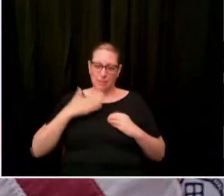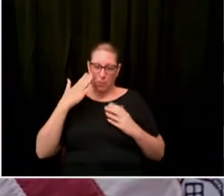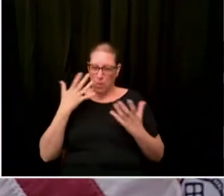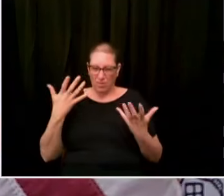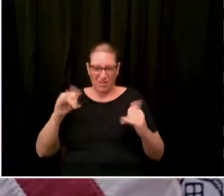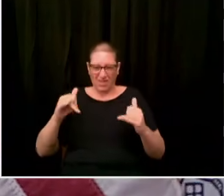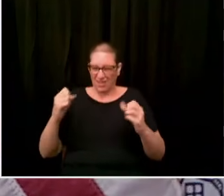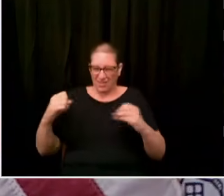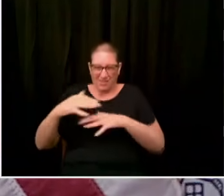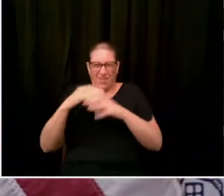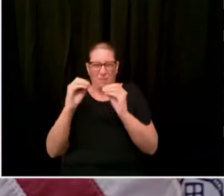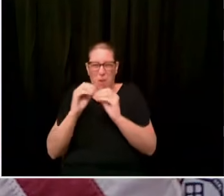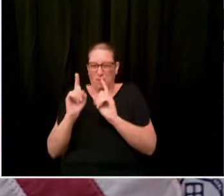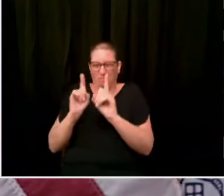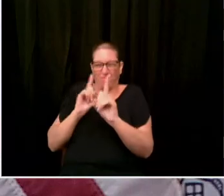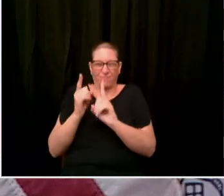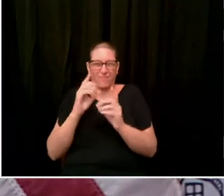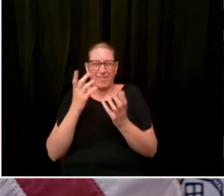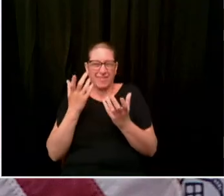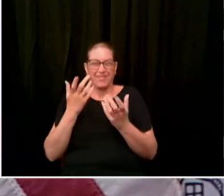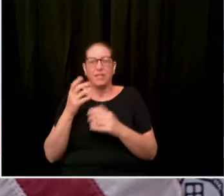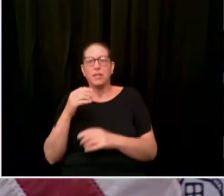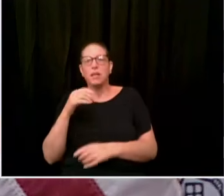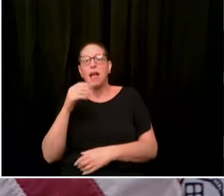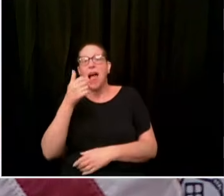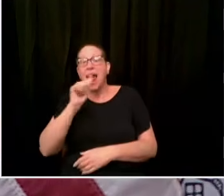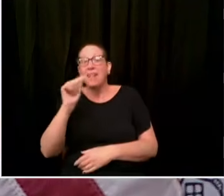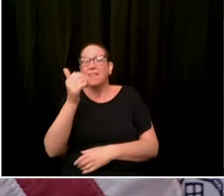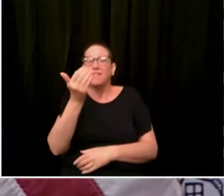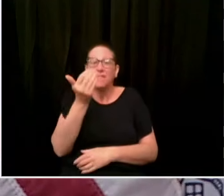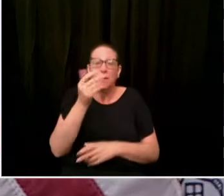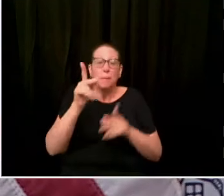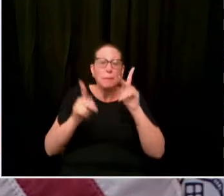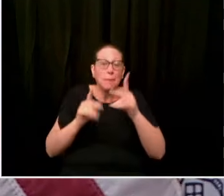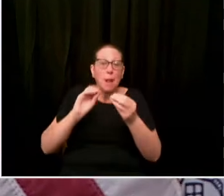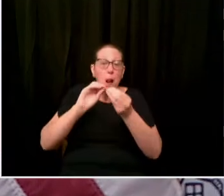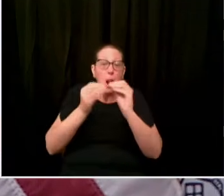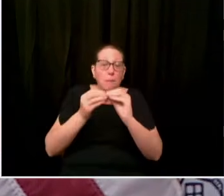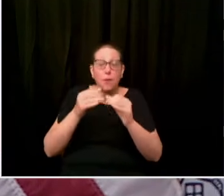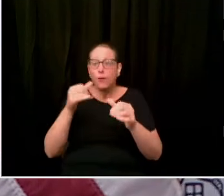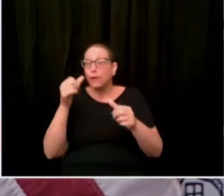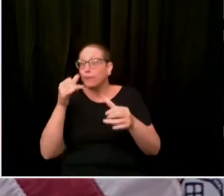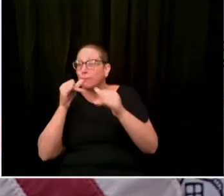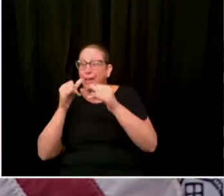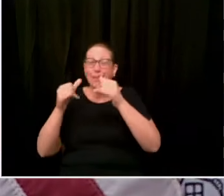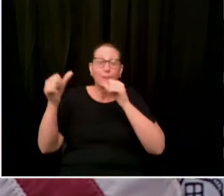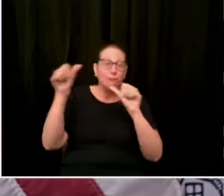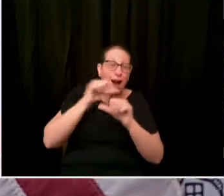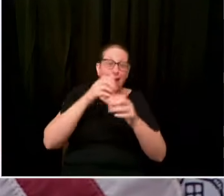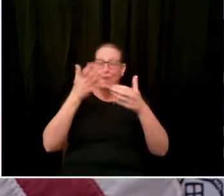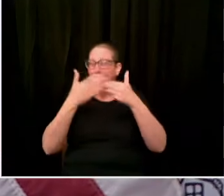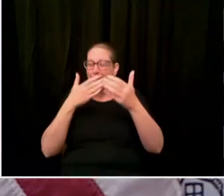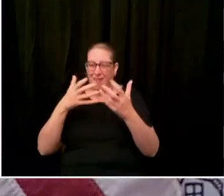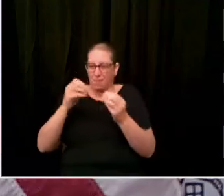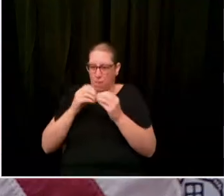FORM GROUPS OF PEOPLE, TWO, THREE, FIVE, SIX, TEN, 15, THAT VIOLATES WHAT WE'RE SEEING